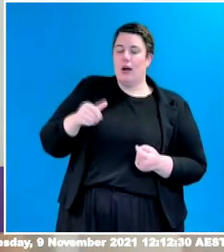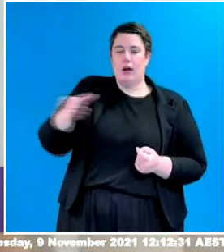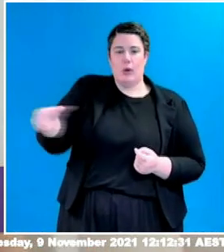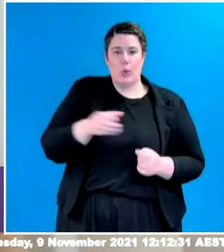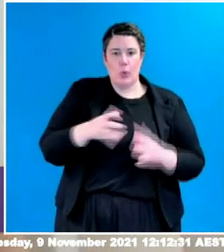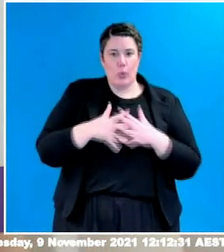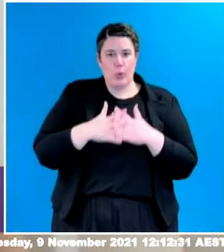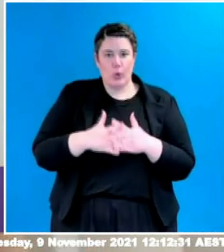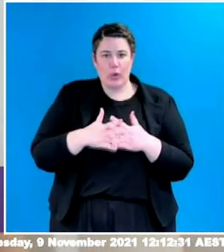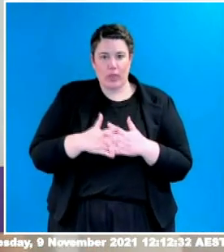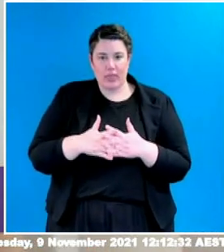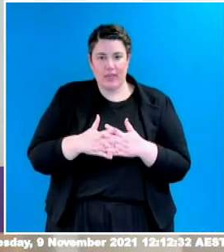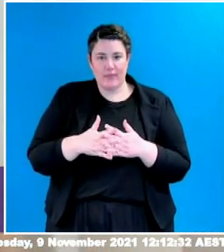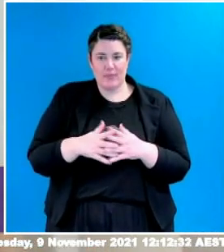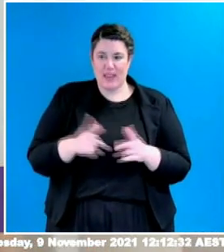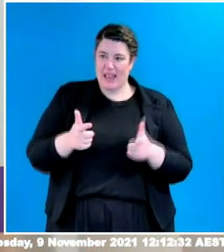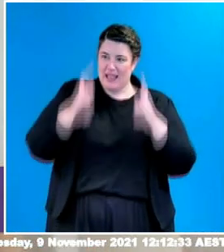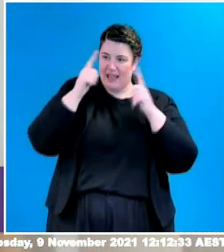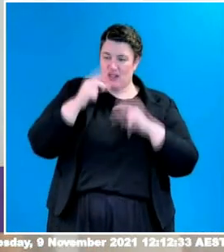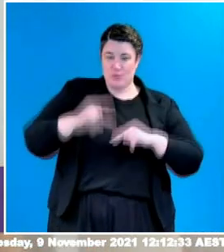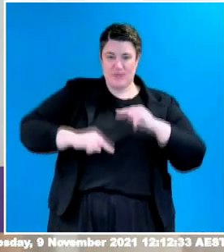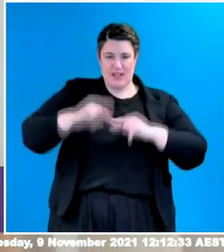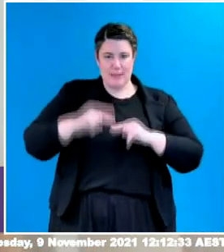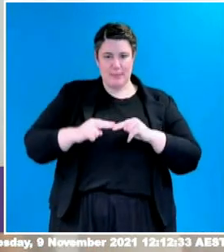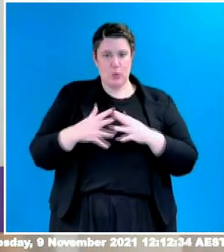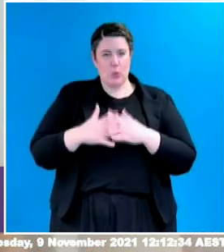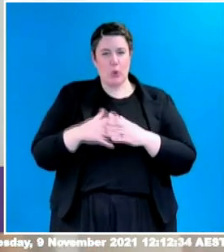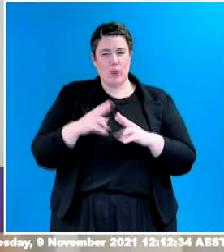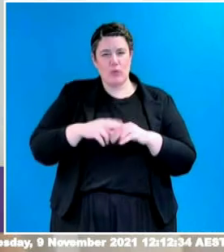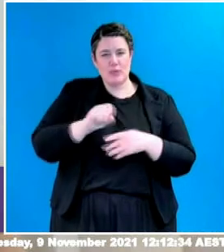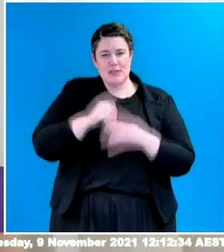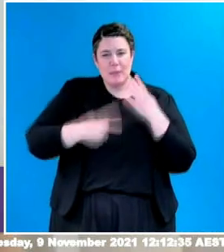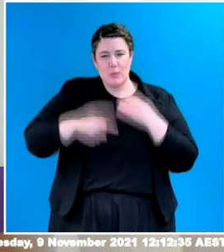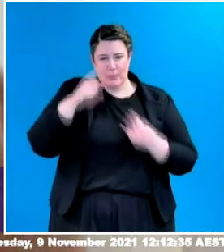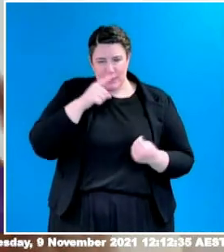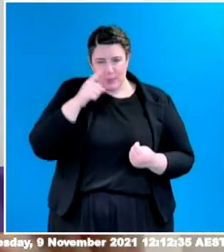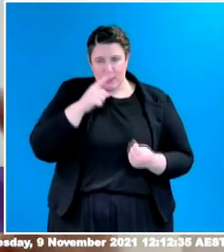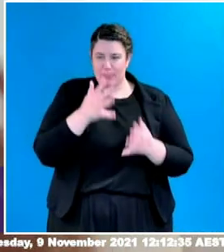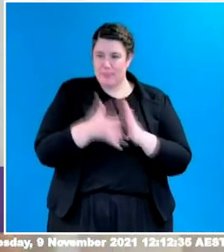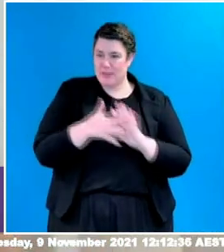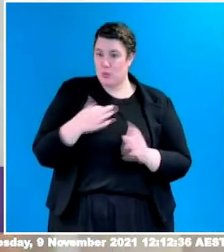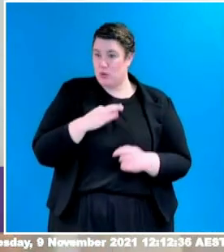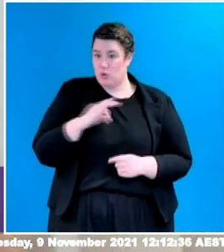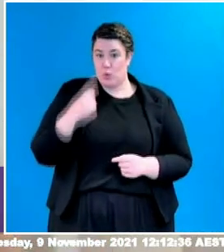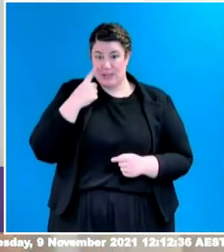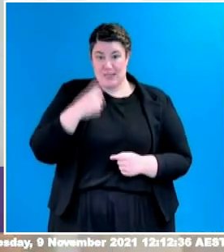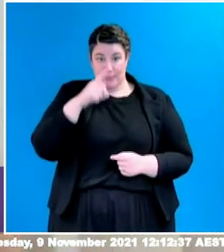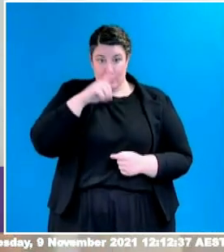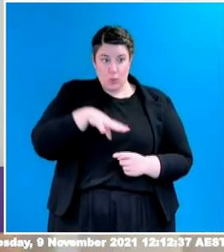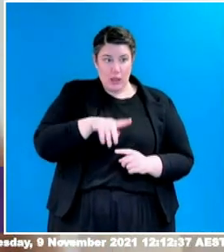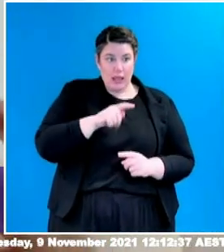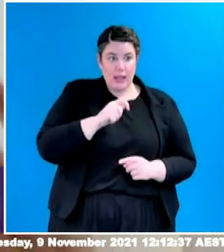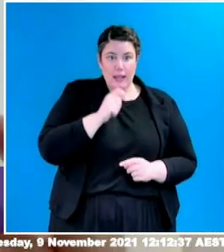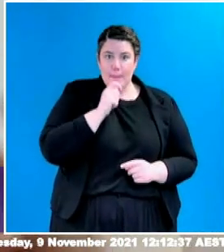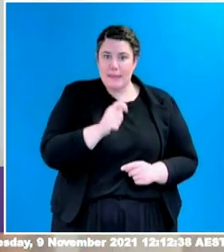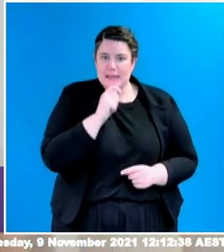development is a thing for disabled people. We are not seeing people in the media, being the journalists fronting